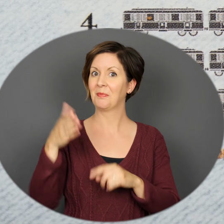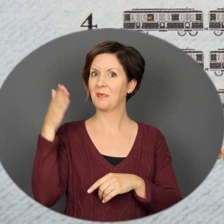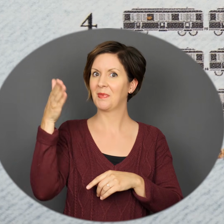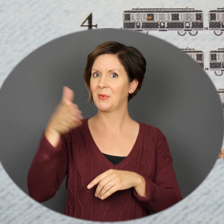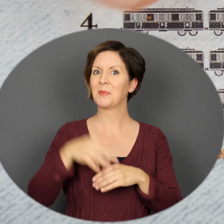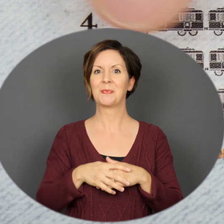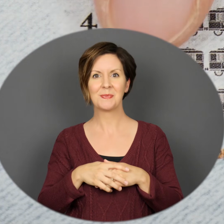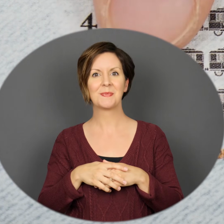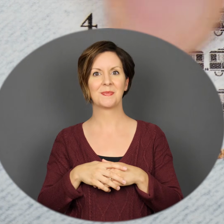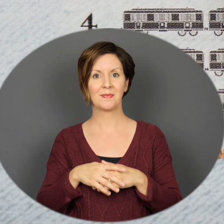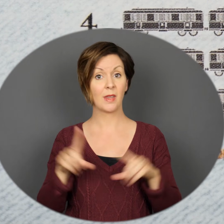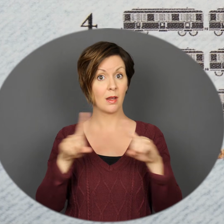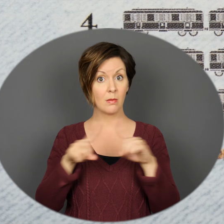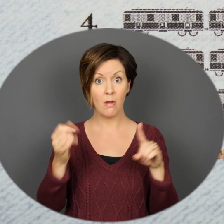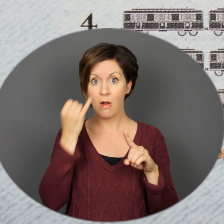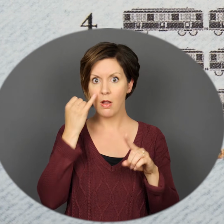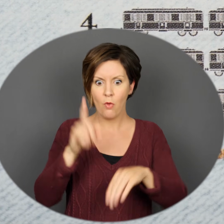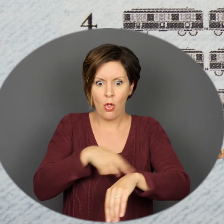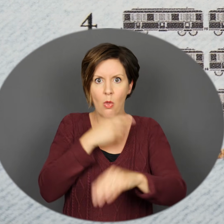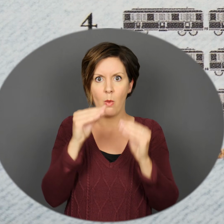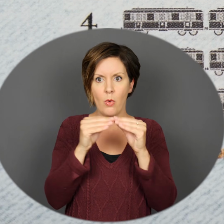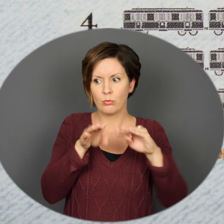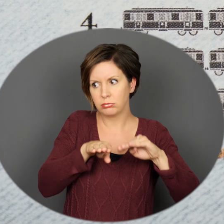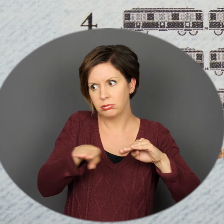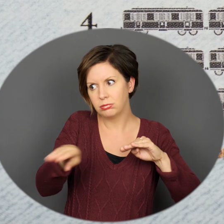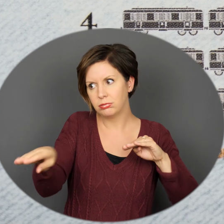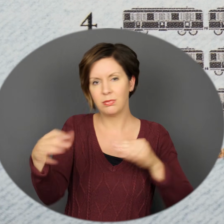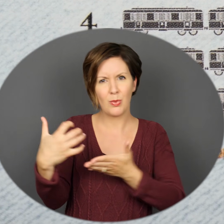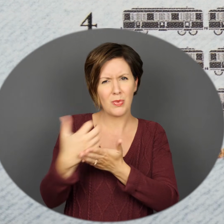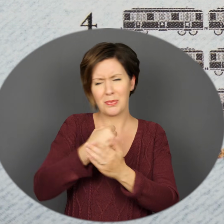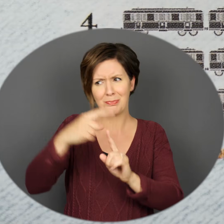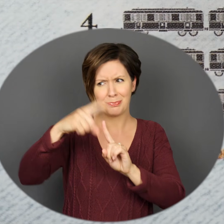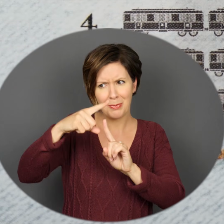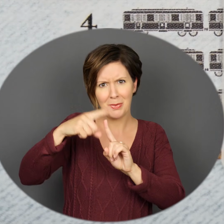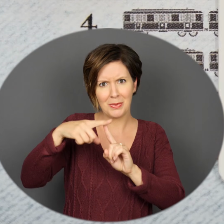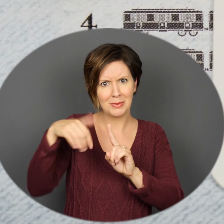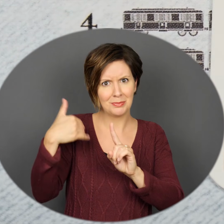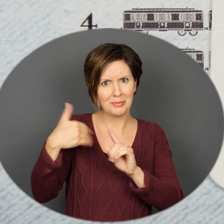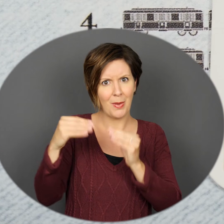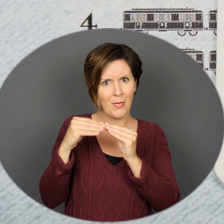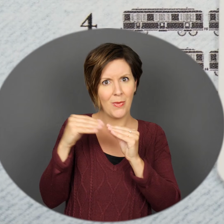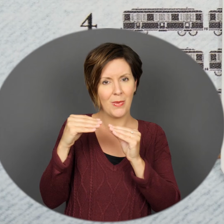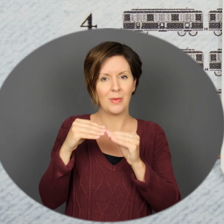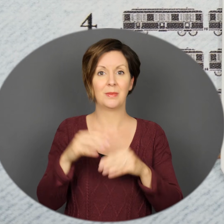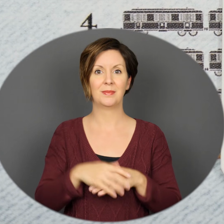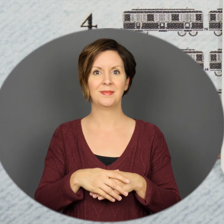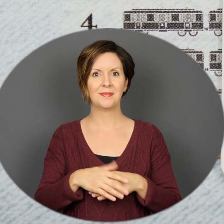but the longer the route, the more points you can collect. The game also comes with a separate scoring card that you can pass around